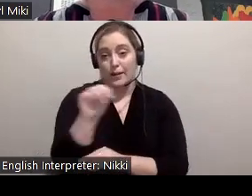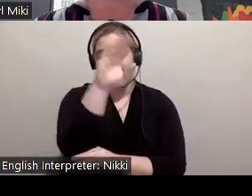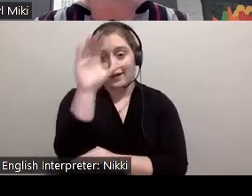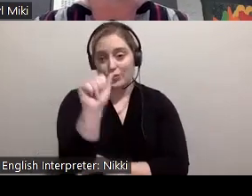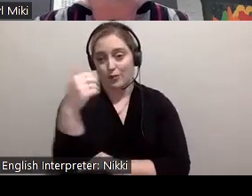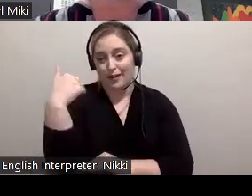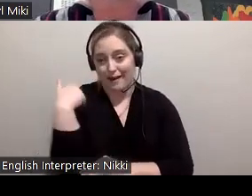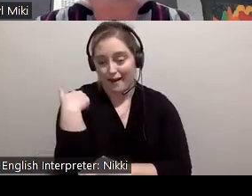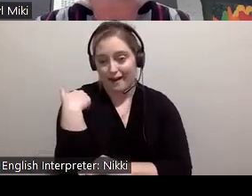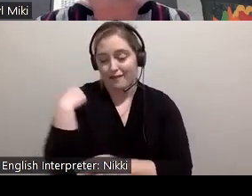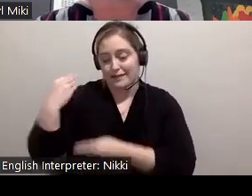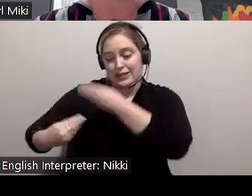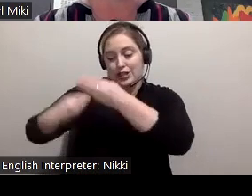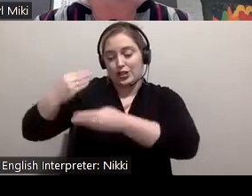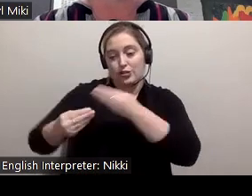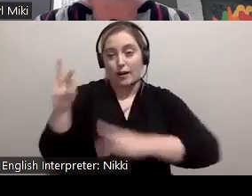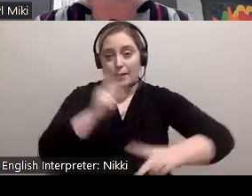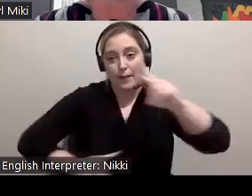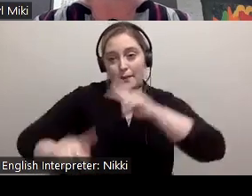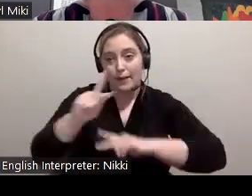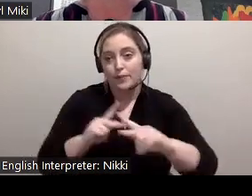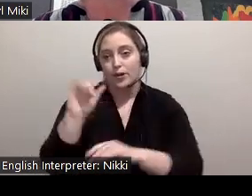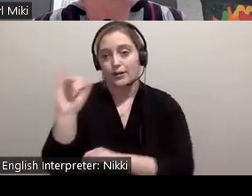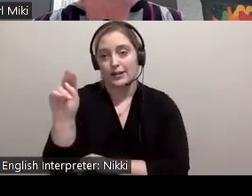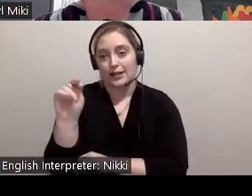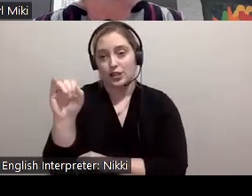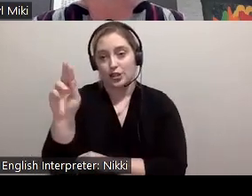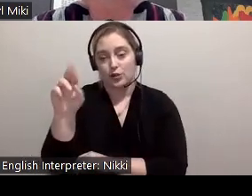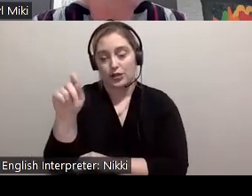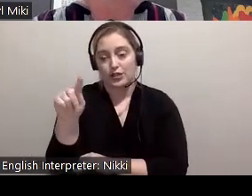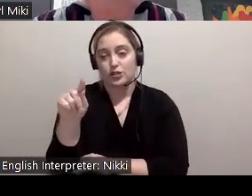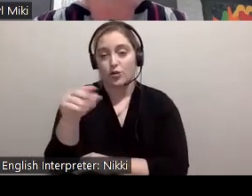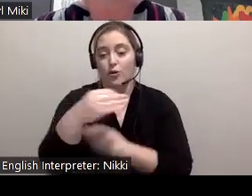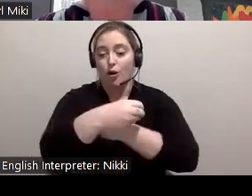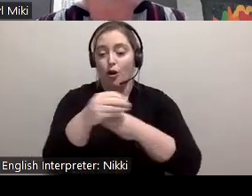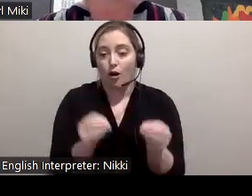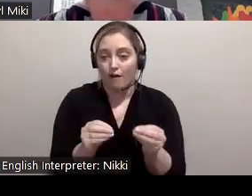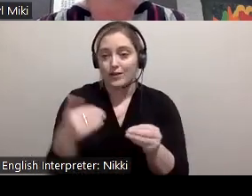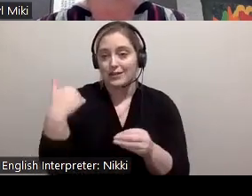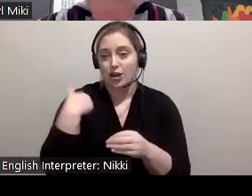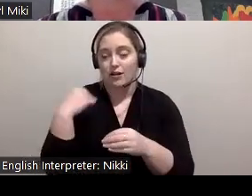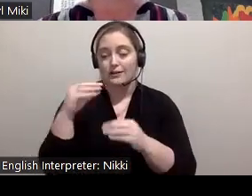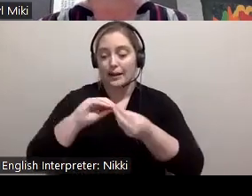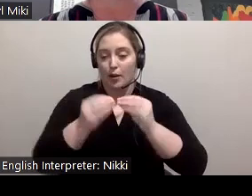ancestral lands of the Inuit. Our office is located in Winnipeg on Treaty One Territory but our work extends throughout